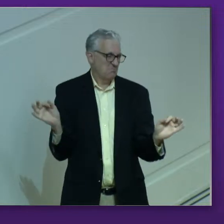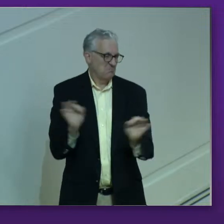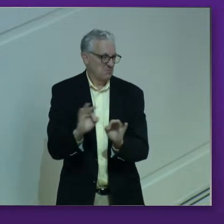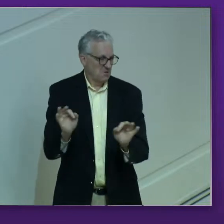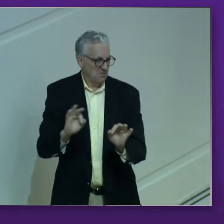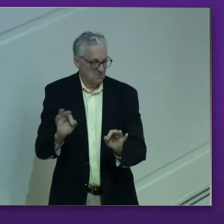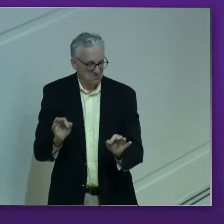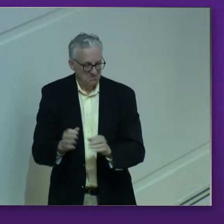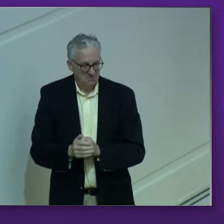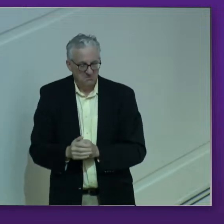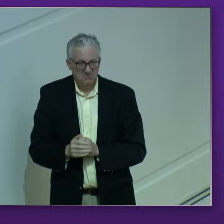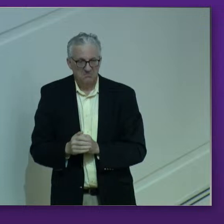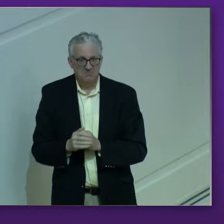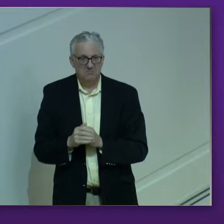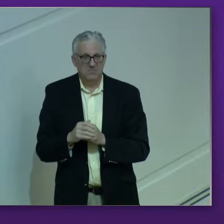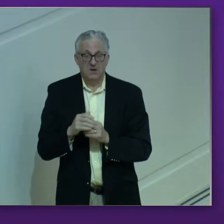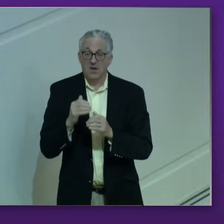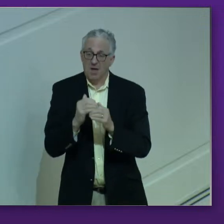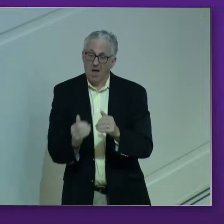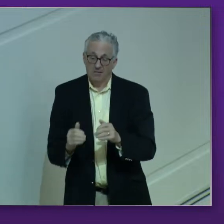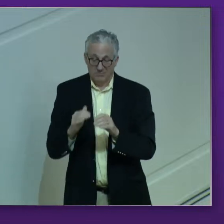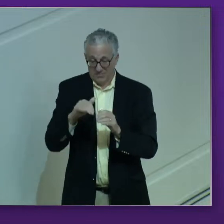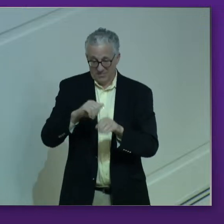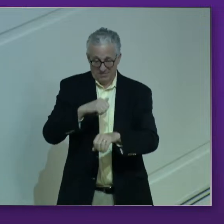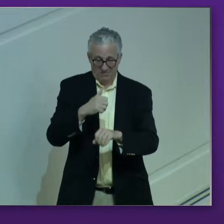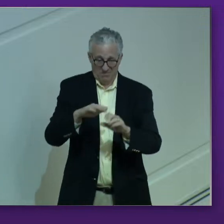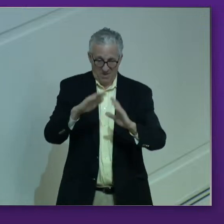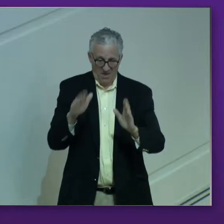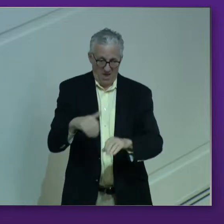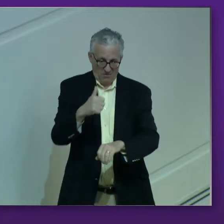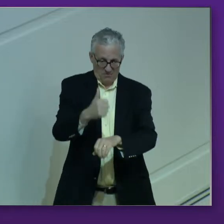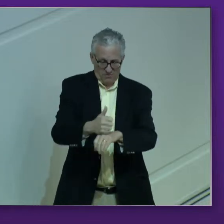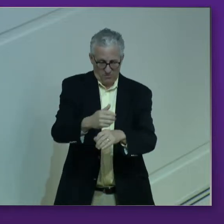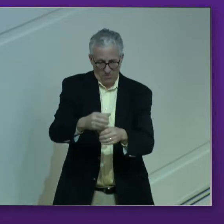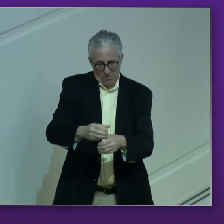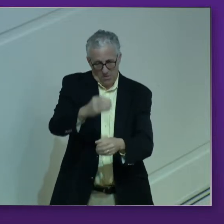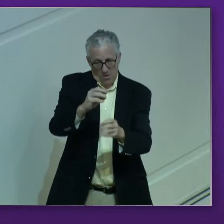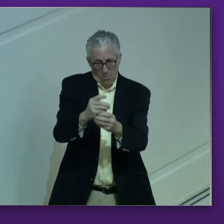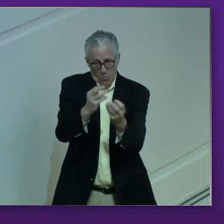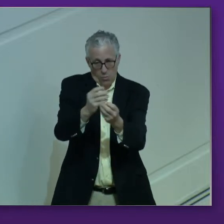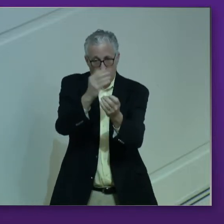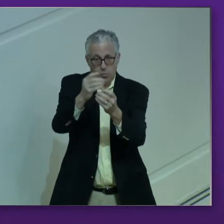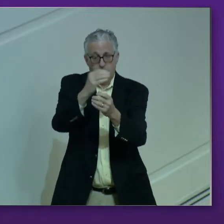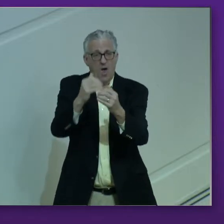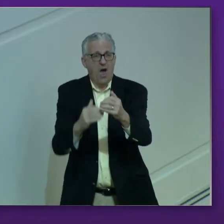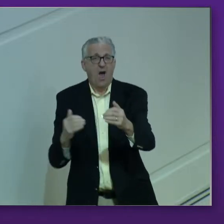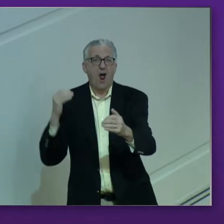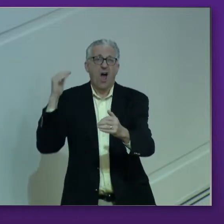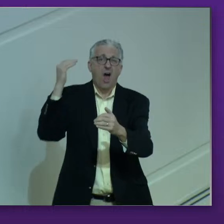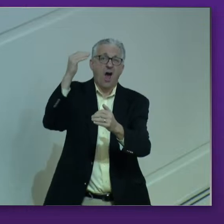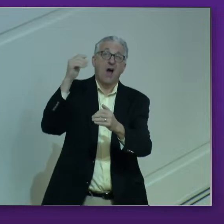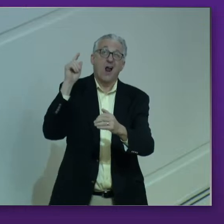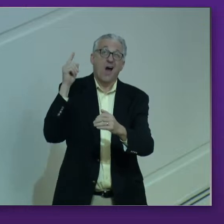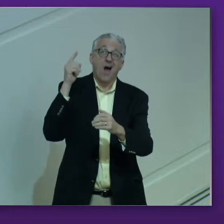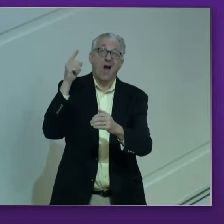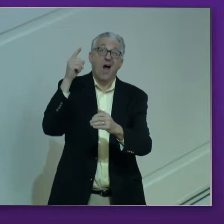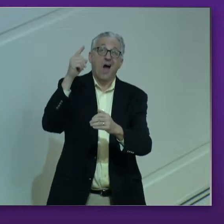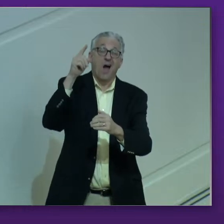WISH UPON A STAR WAKE UP WHERE THE CLOUDS ARE FAR BEHIND ME WHERE TROUBLE